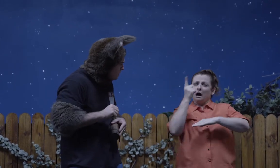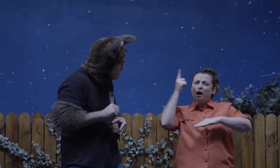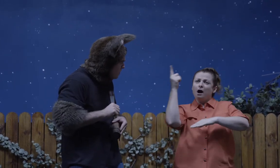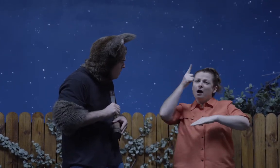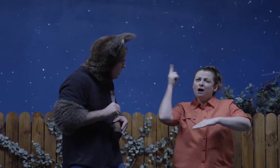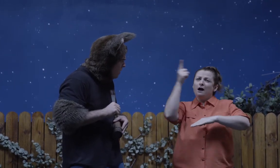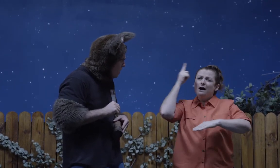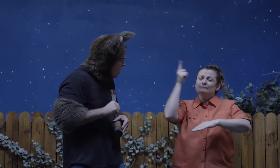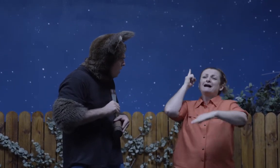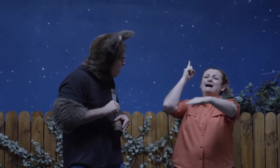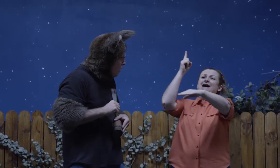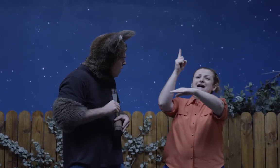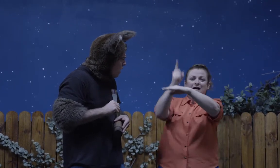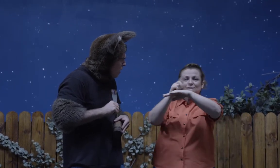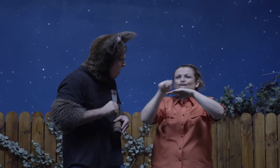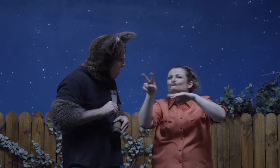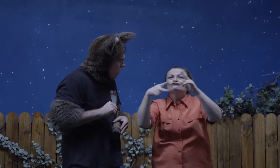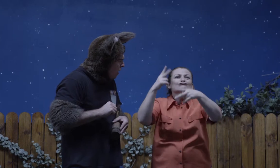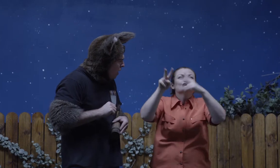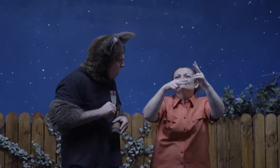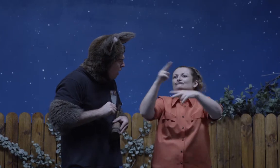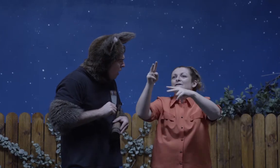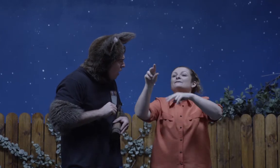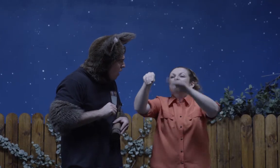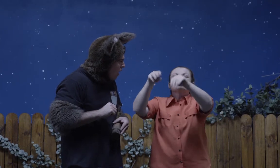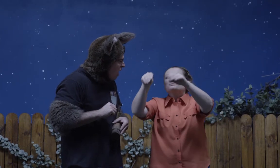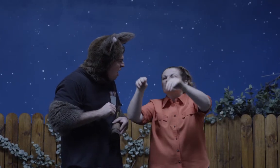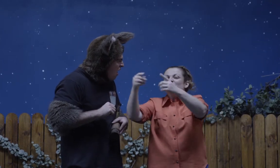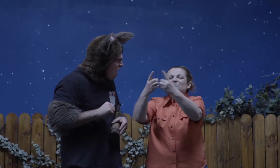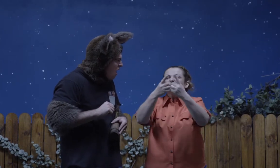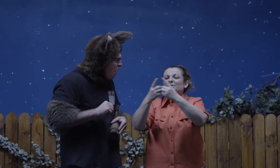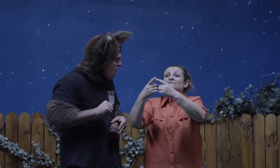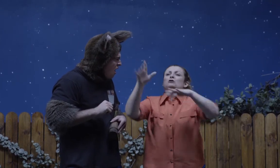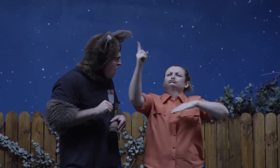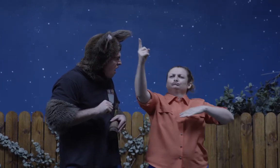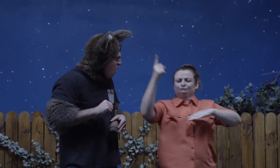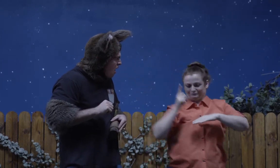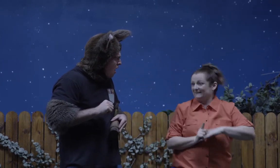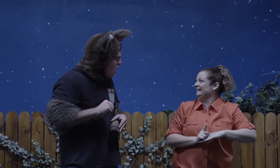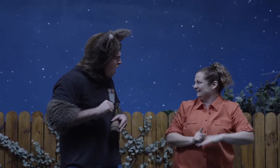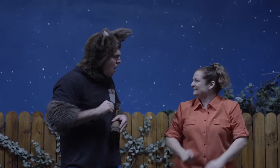and then they travelled a very, very long way, and when they got there, they had a look around,